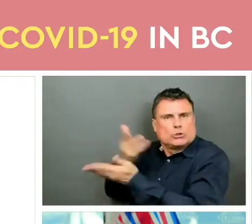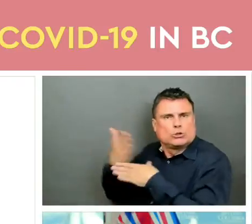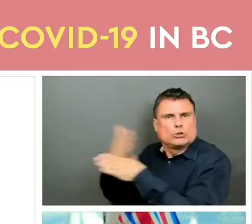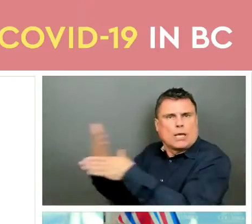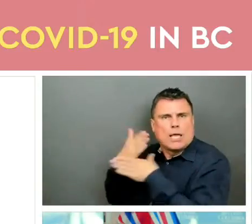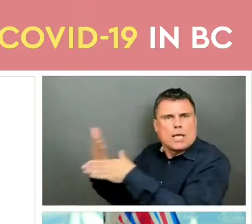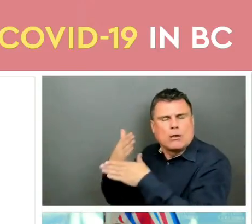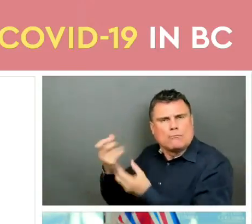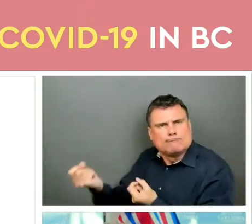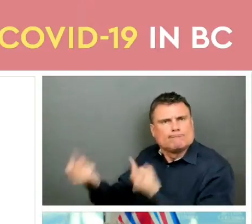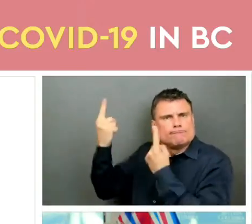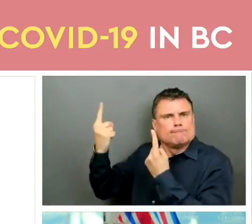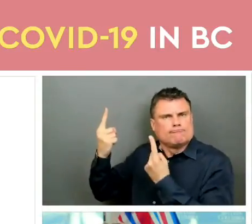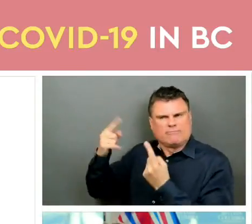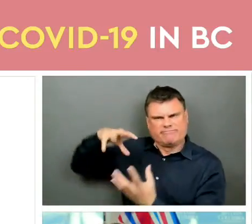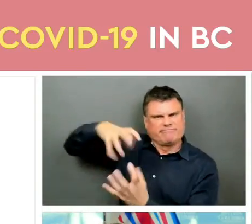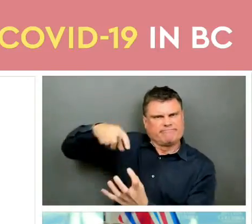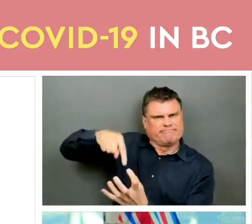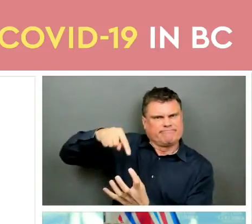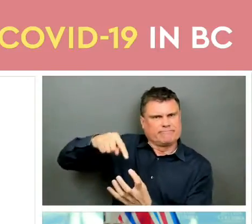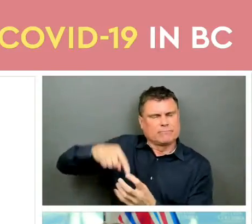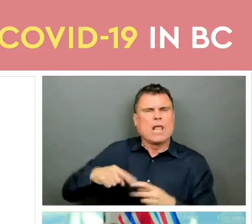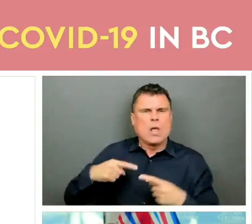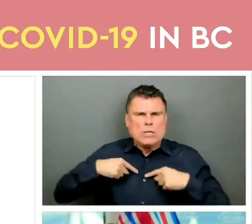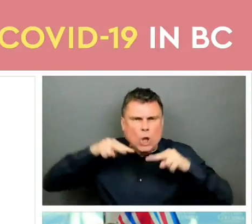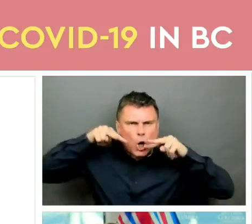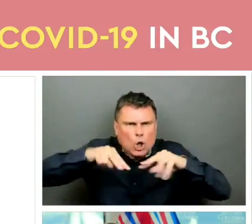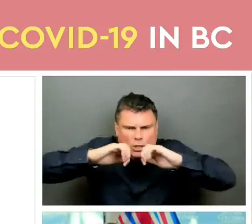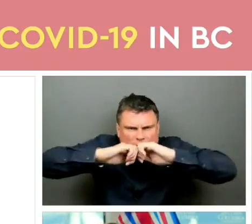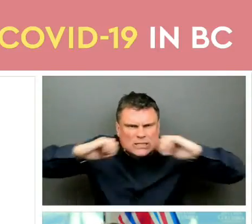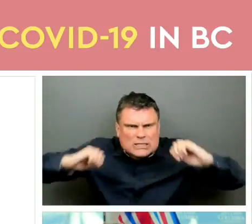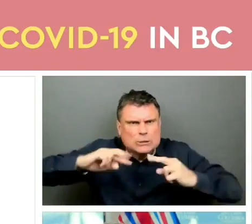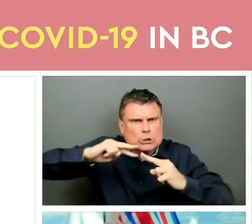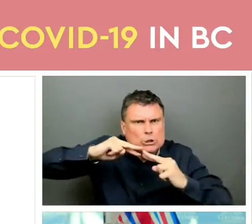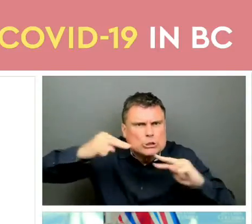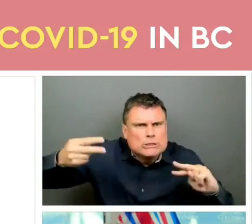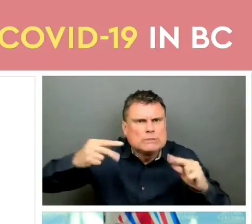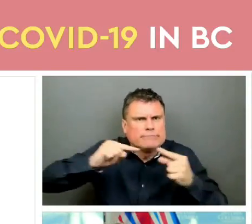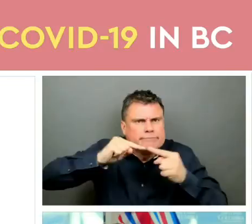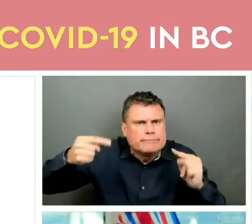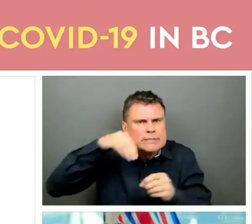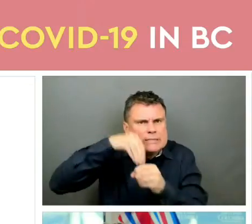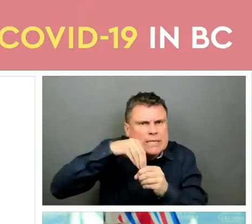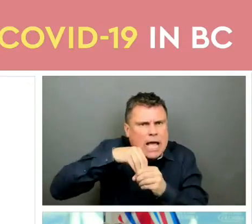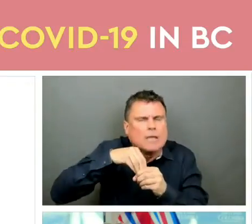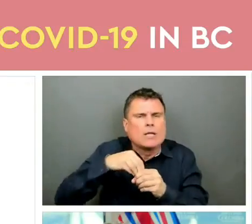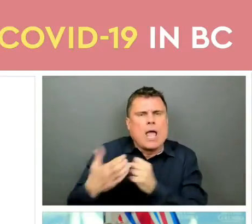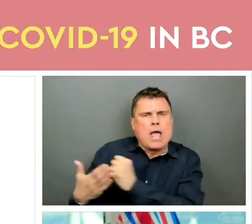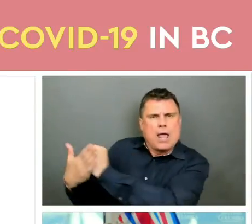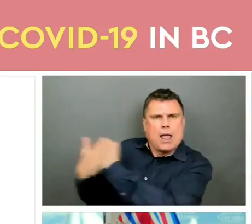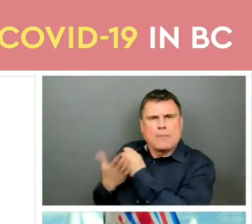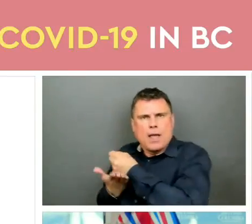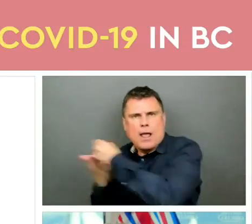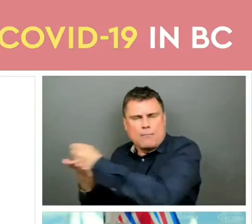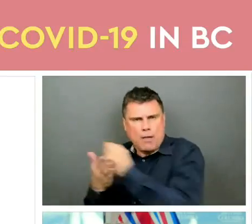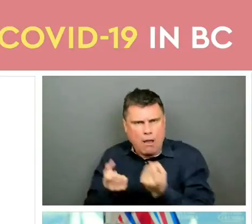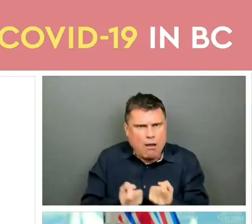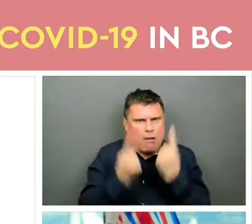that we do a lot of whole genome sequencing. So we have a better understanding and we have increased numbers relative to many other